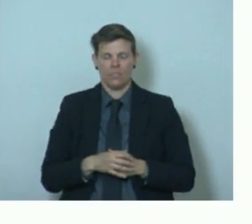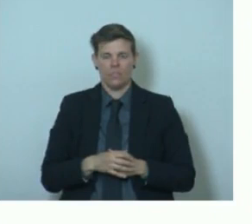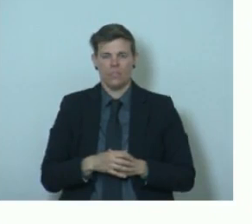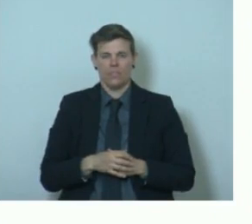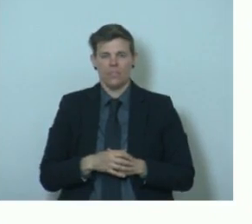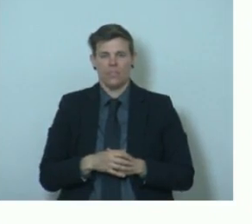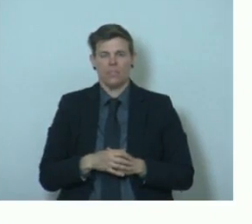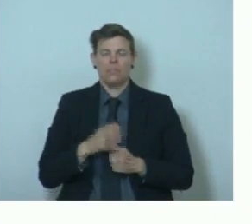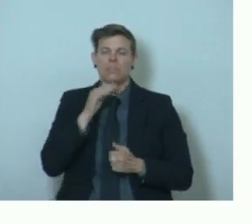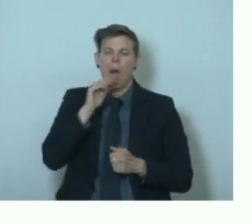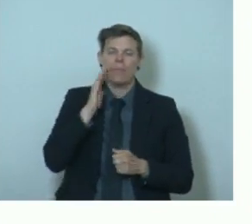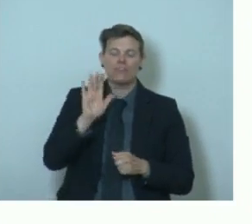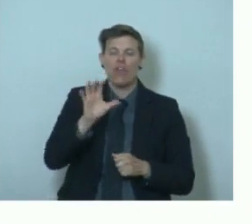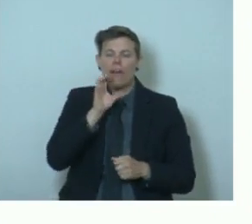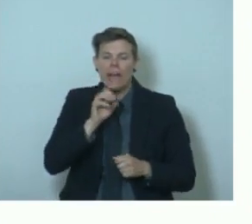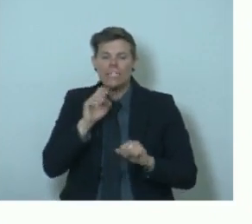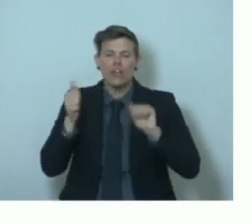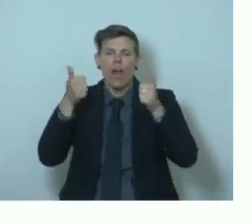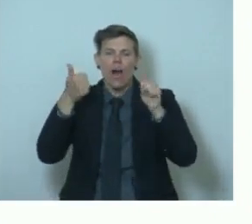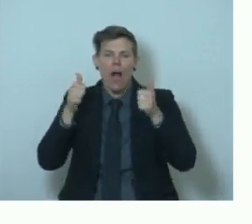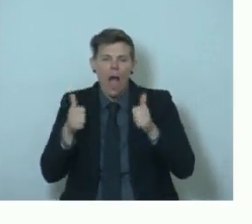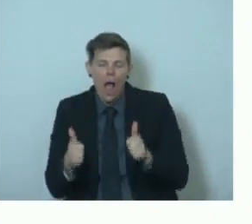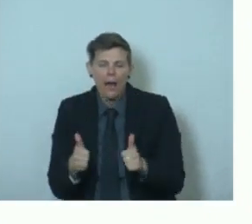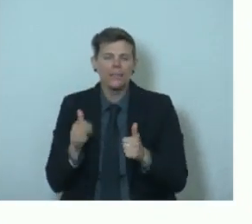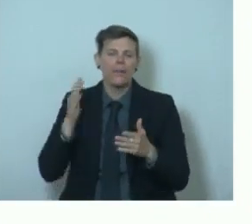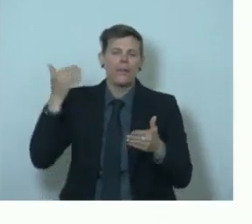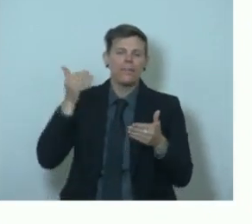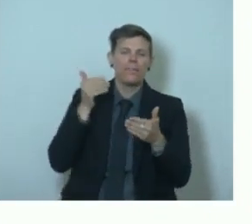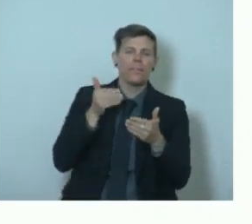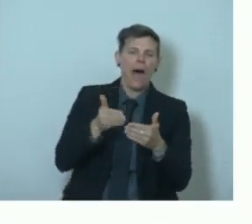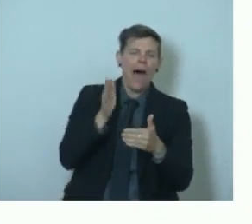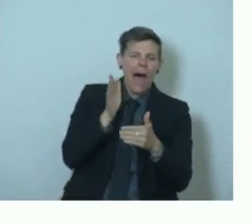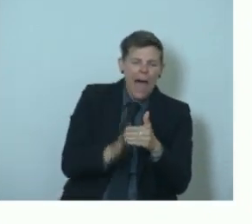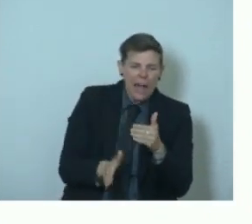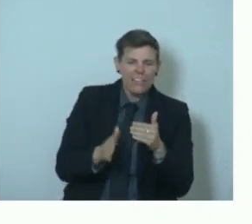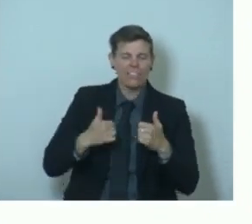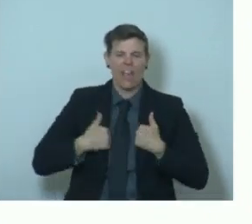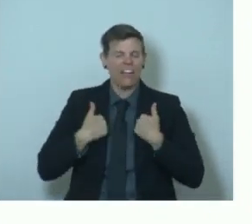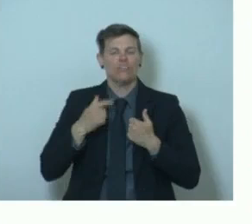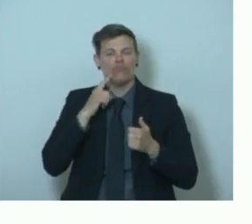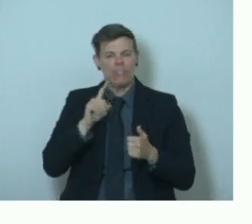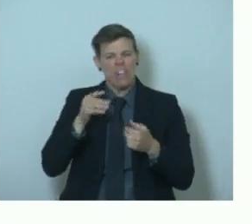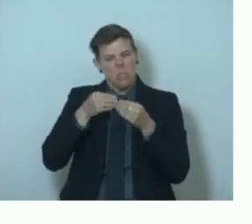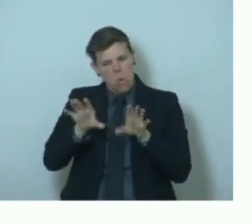IT IS NOT MAINLY PEOPLE IN THEIR LAST YEAR OF LIFE WHO ARE AFFECTED.